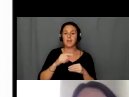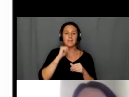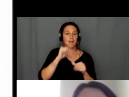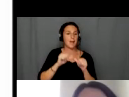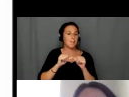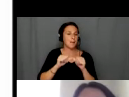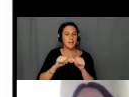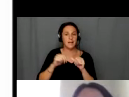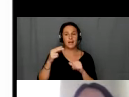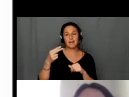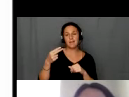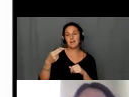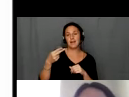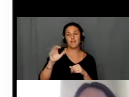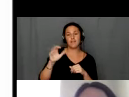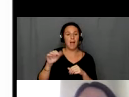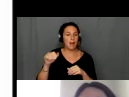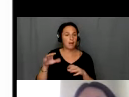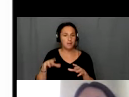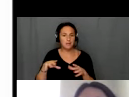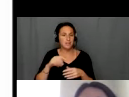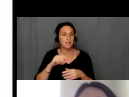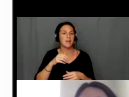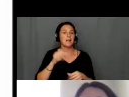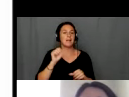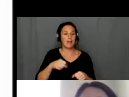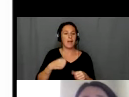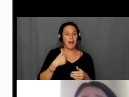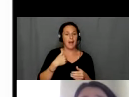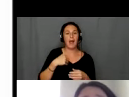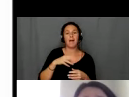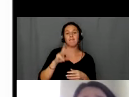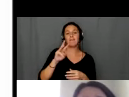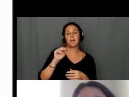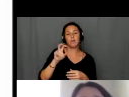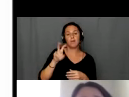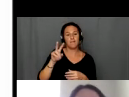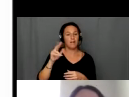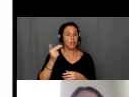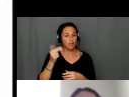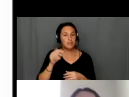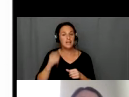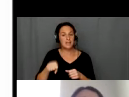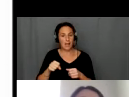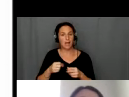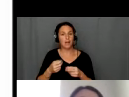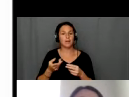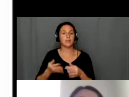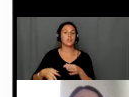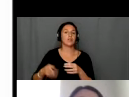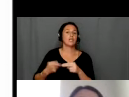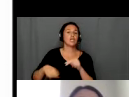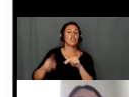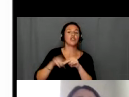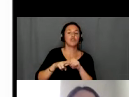filters less than merv13 can draw in wildfire smoke born pm 2.5. So this kind of shows that even though